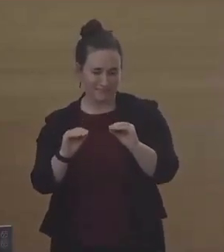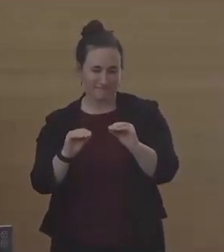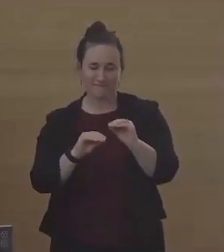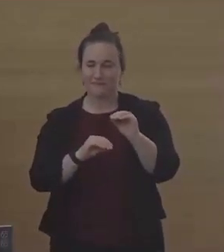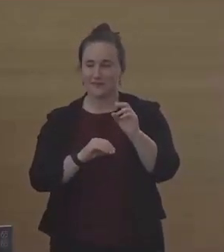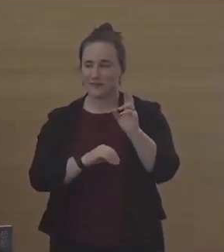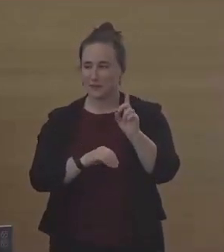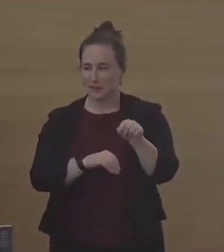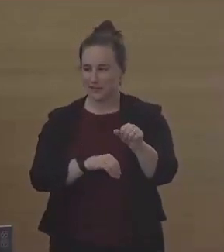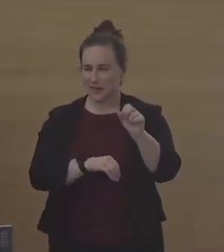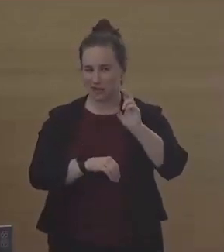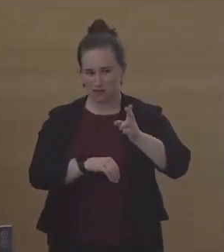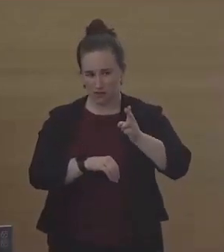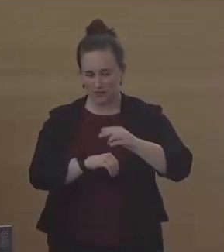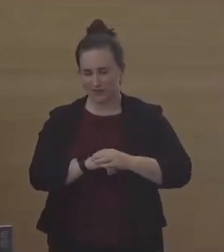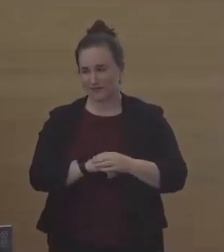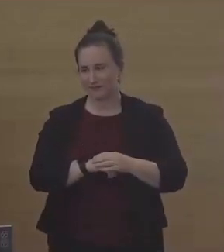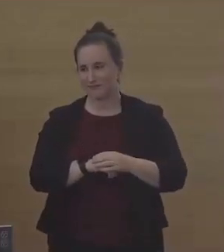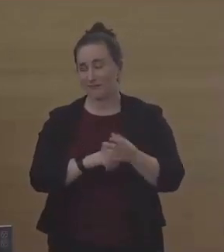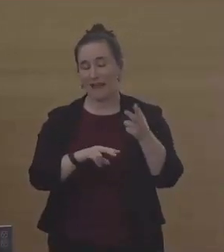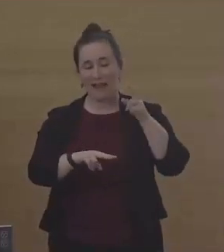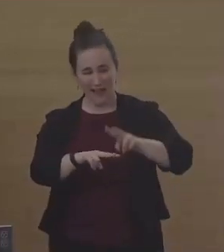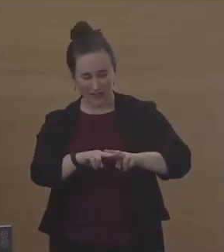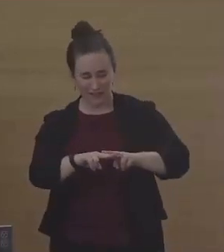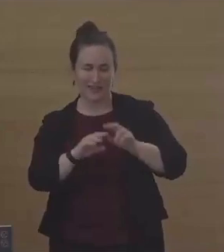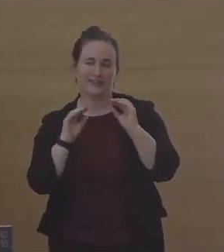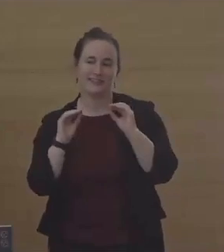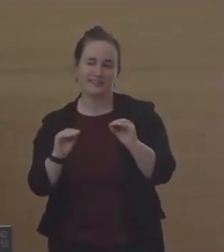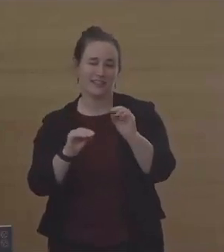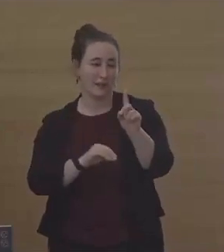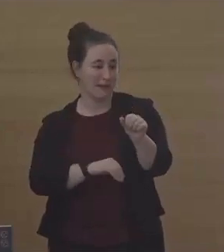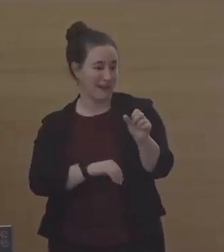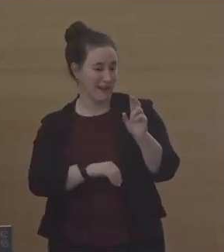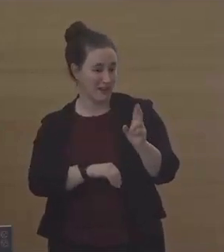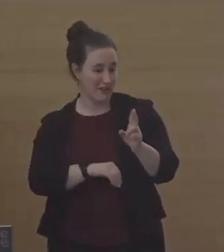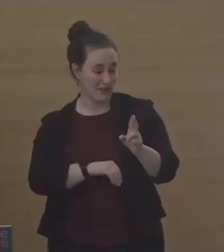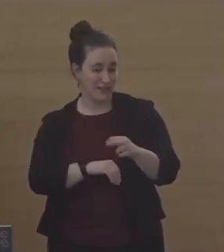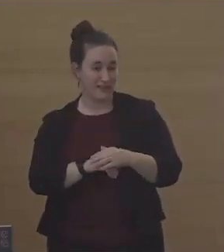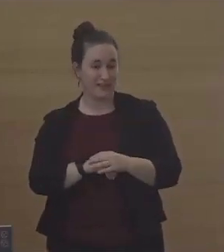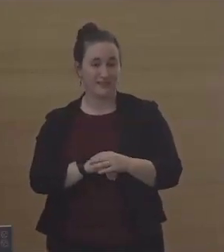#TeachDisabilityHistory Get involved. Use the hashtag